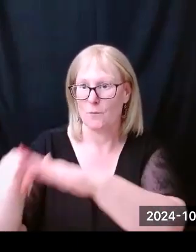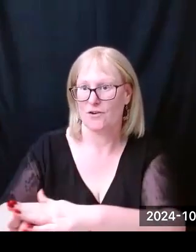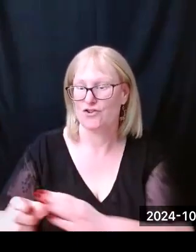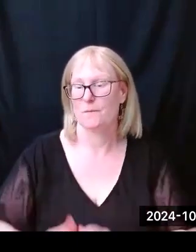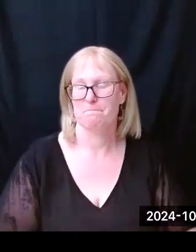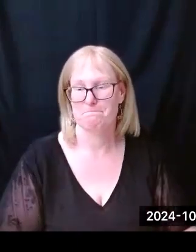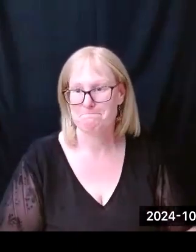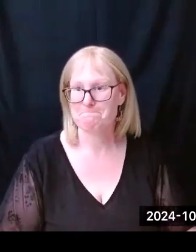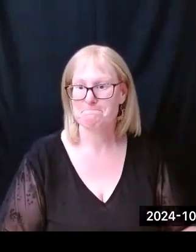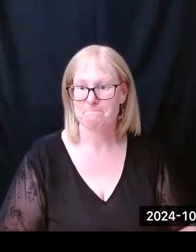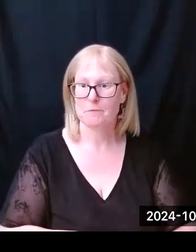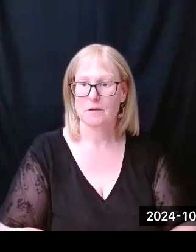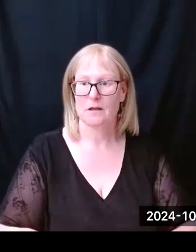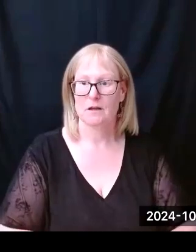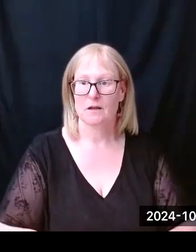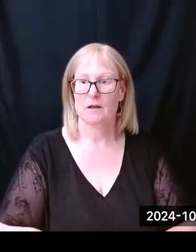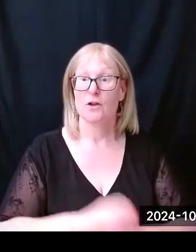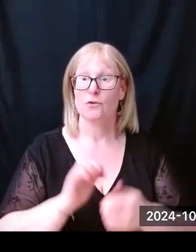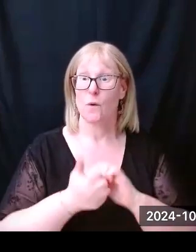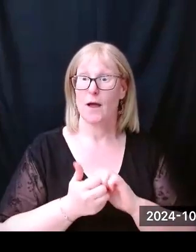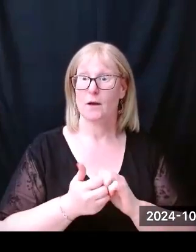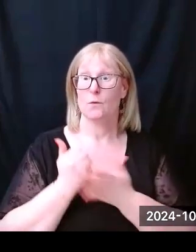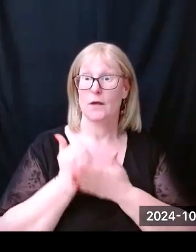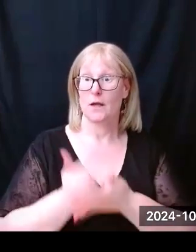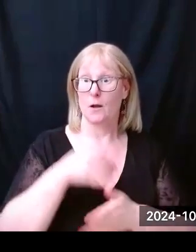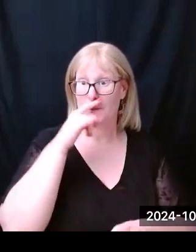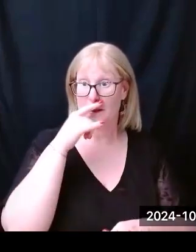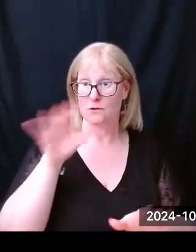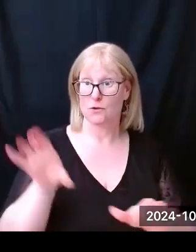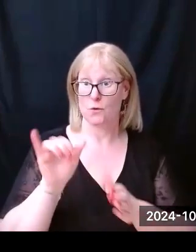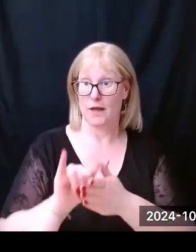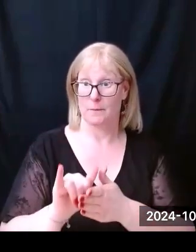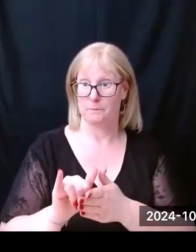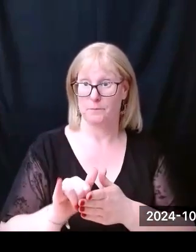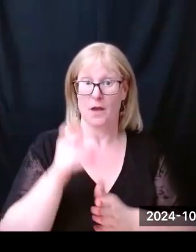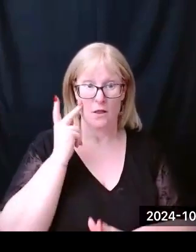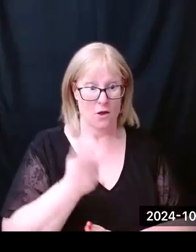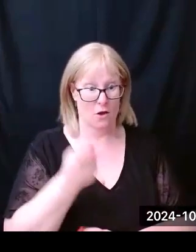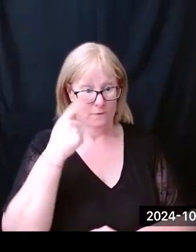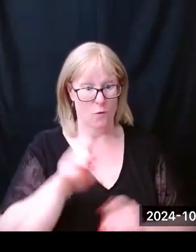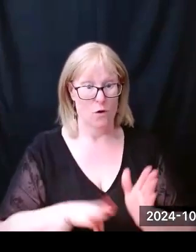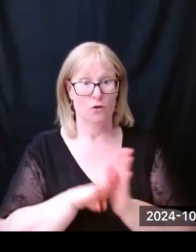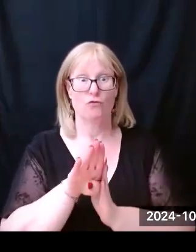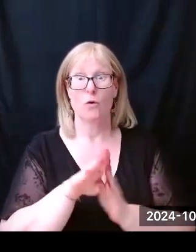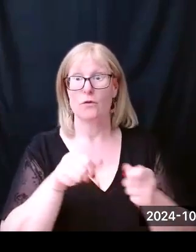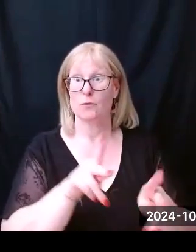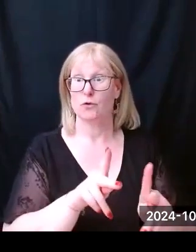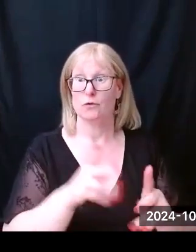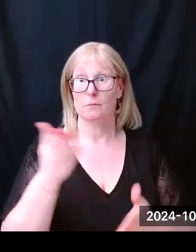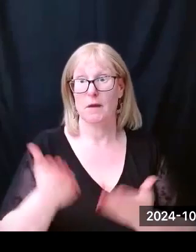Right. So how do we help kids do that? Look for those growth opportunities. Maybe schedule a trip to the store on the weekend where